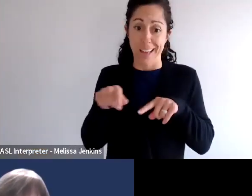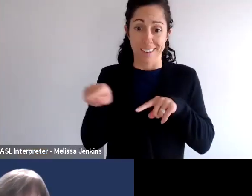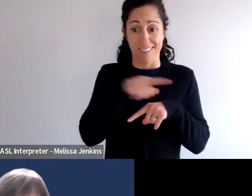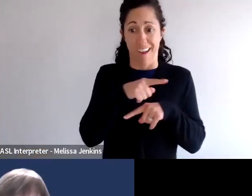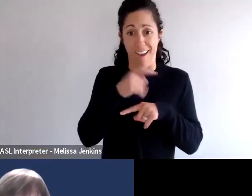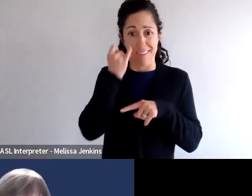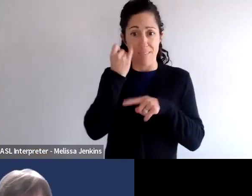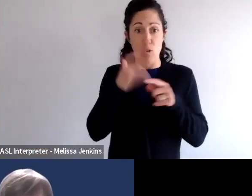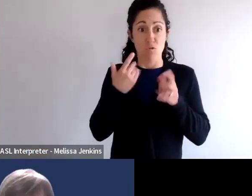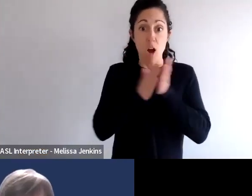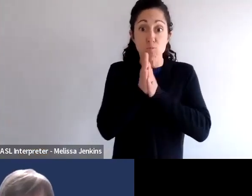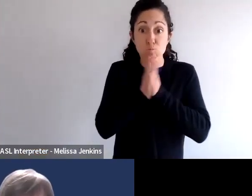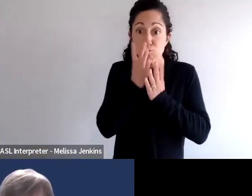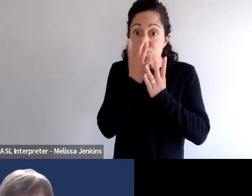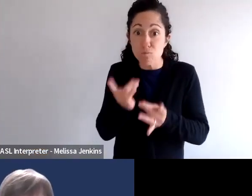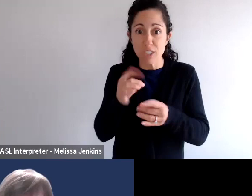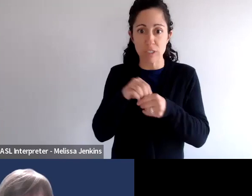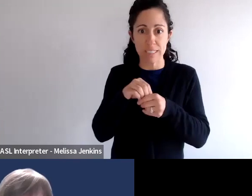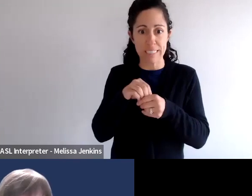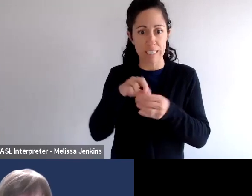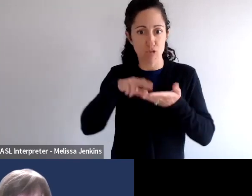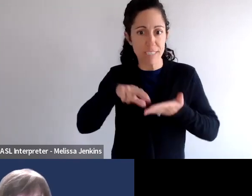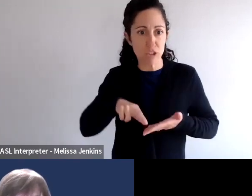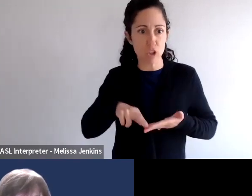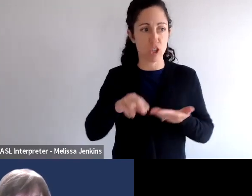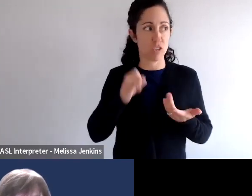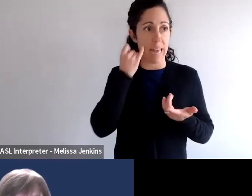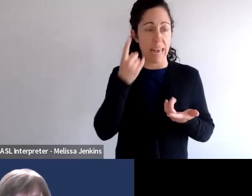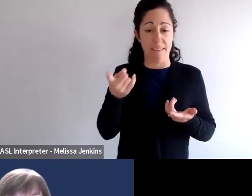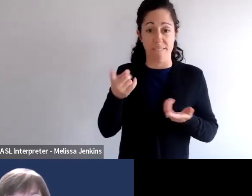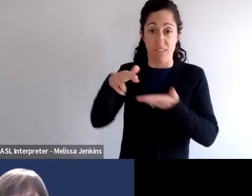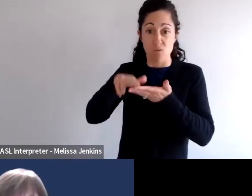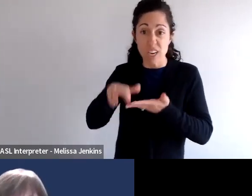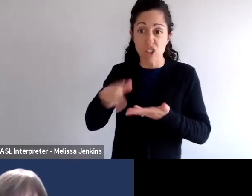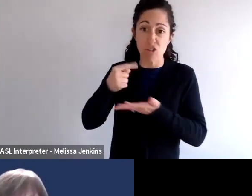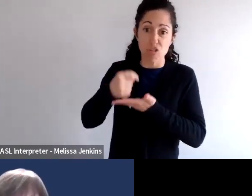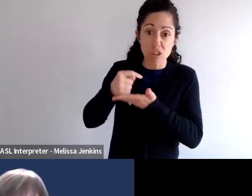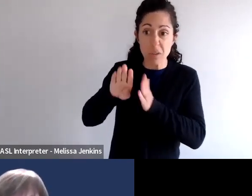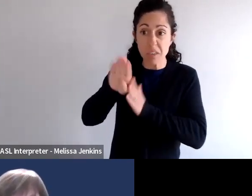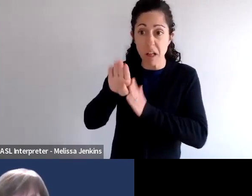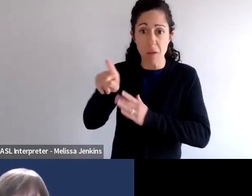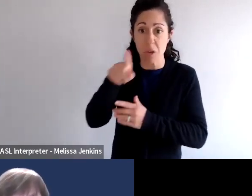research or you're not interested in you know treatment development you will benefit by just